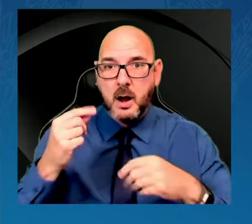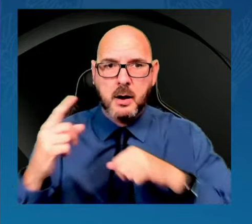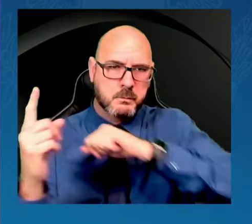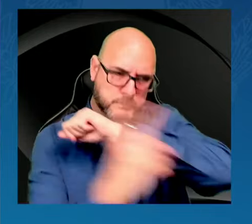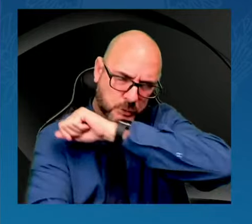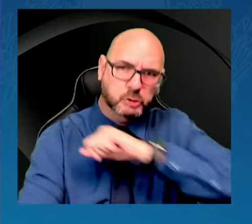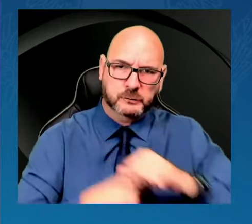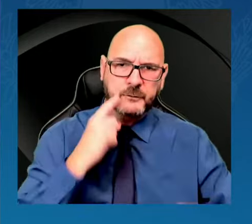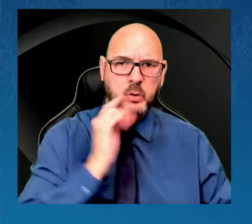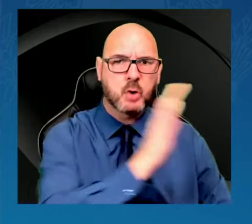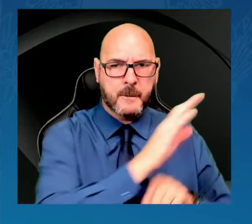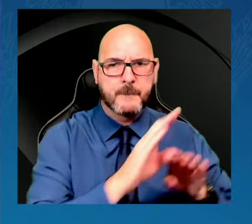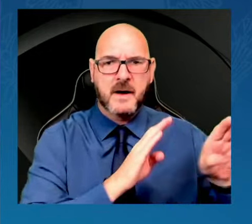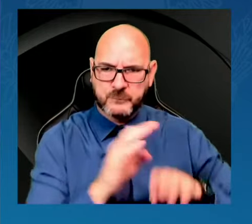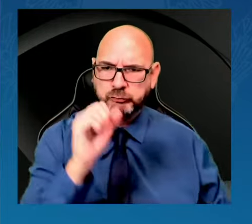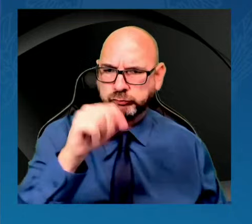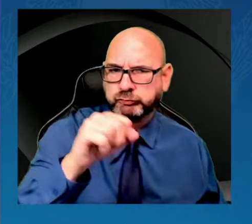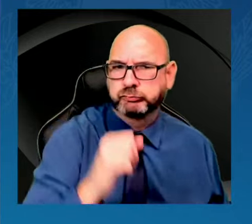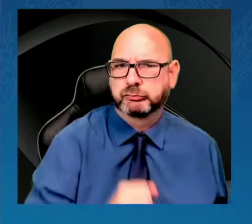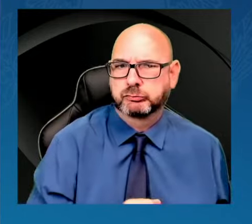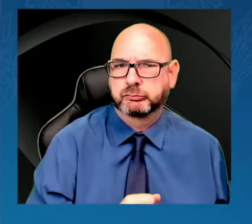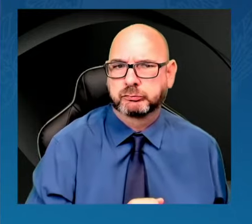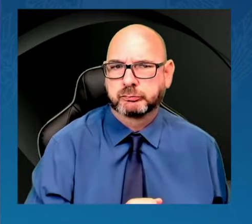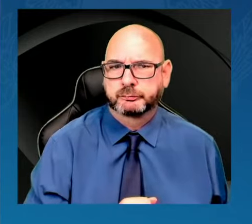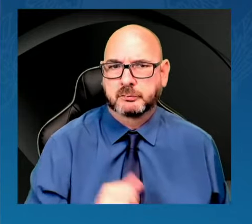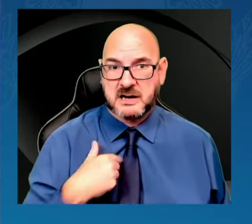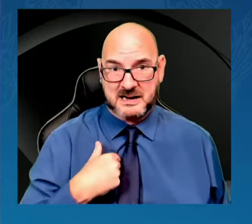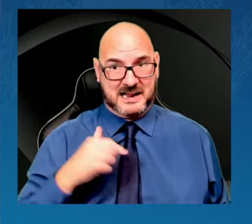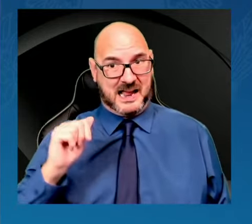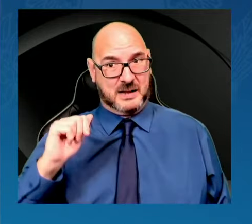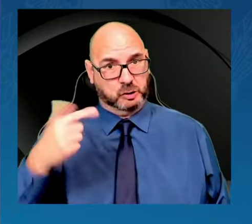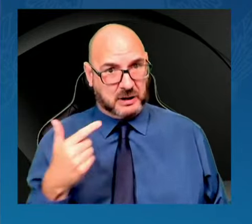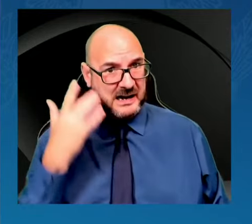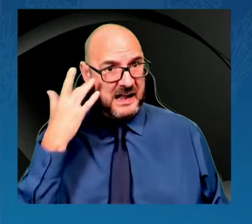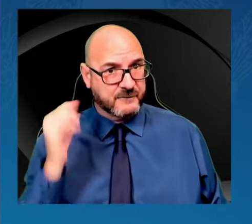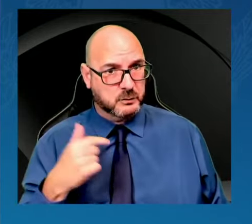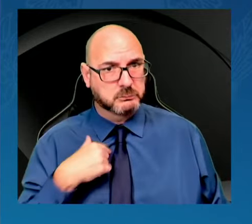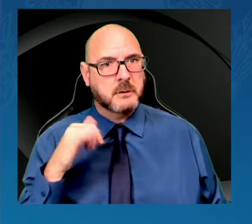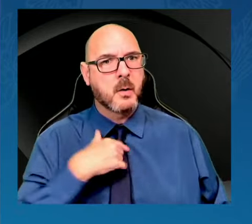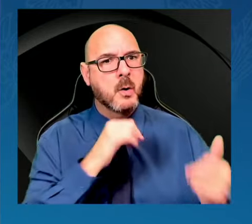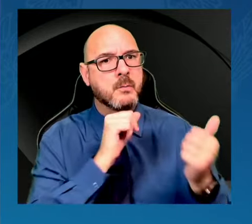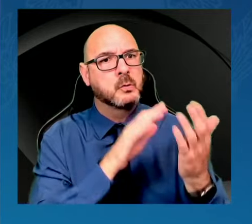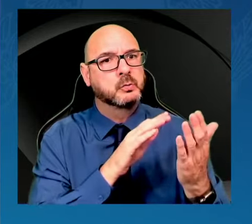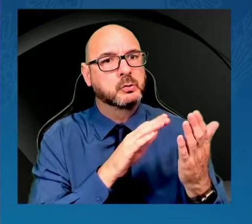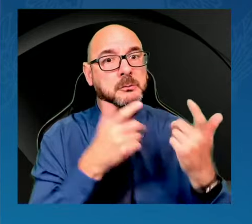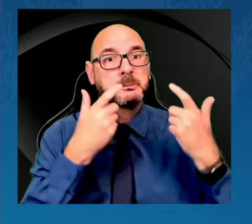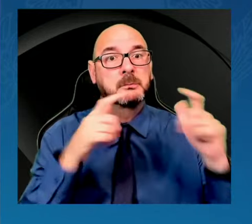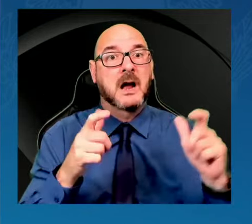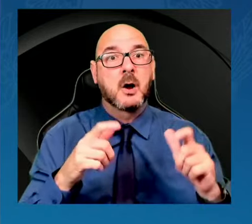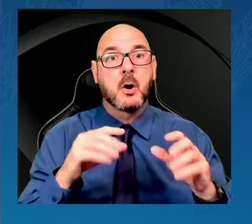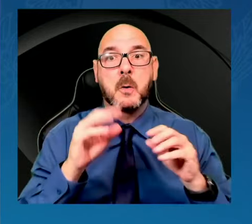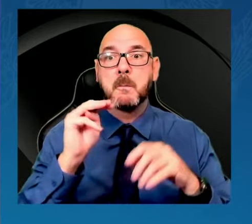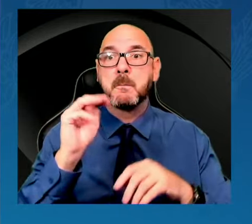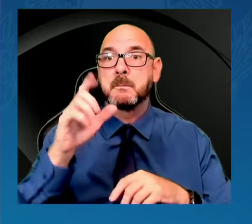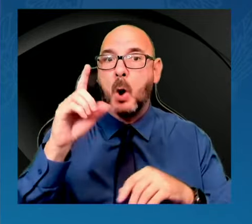I took that same approach when it came to, for example, a big oil spill in Santa Barbara that many of you probably remember and read about